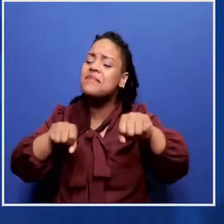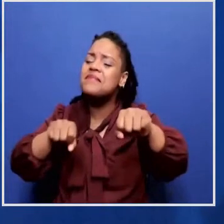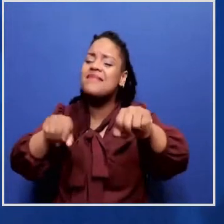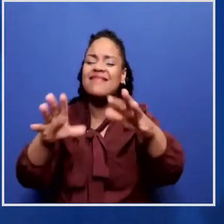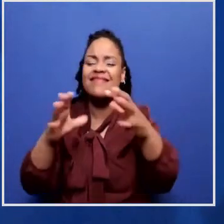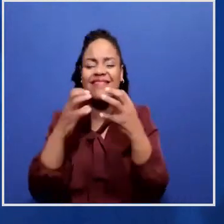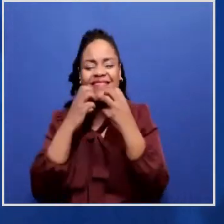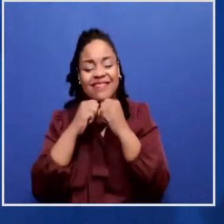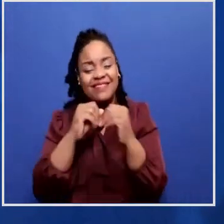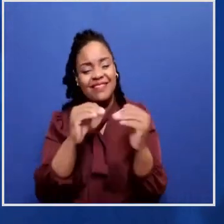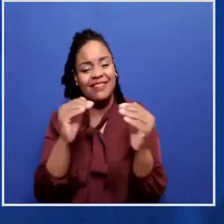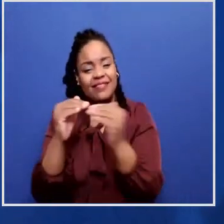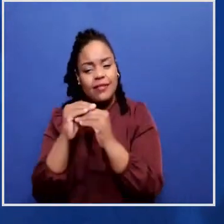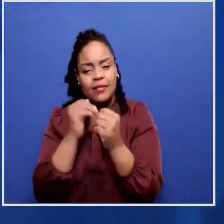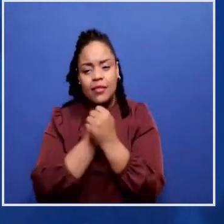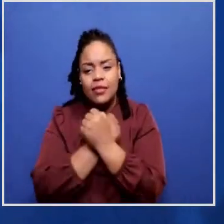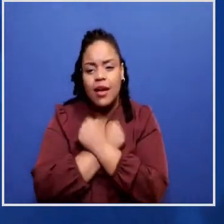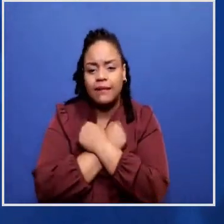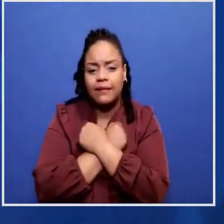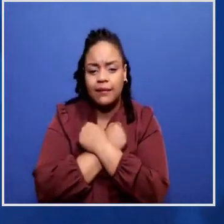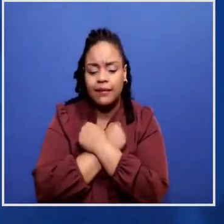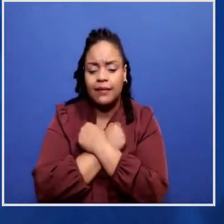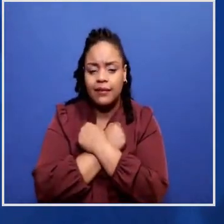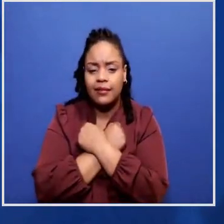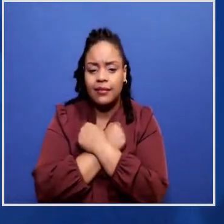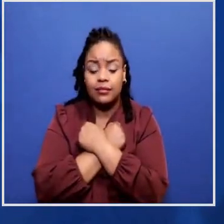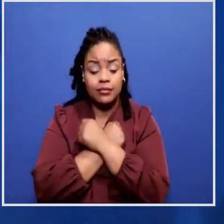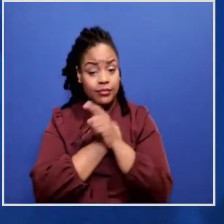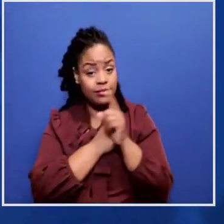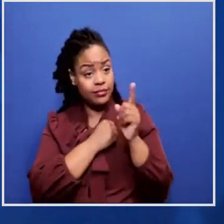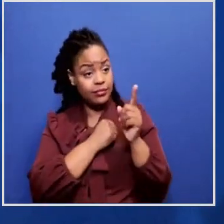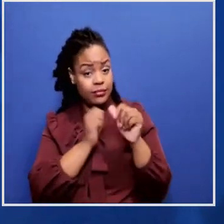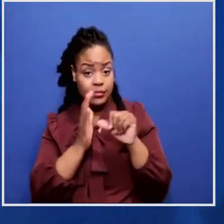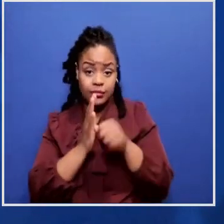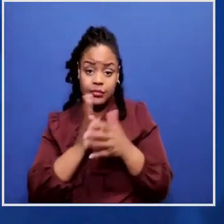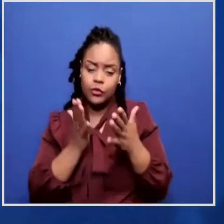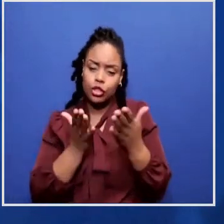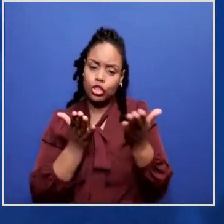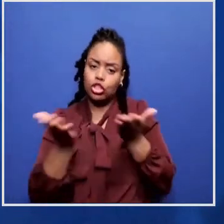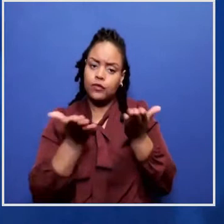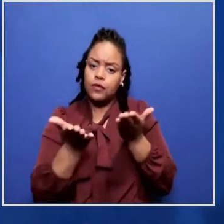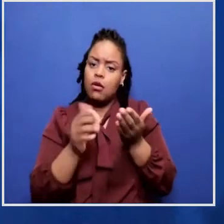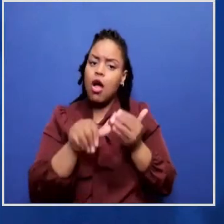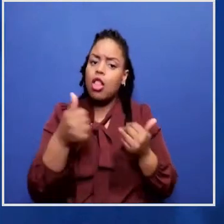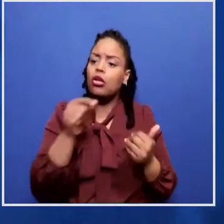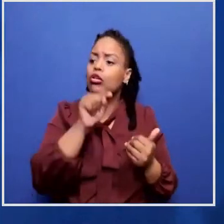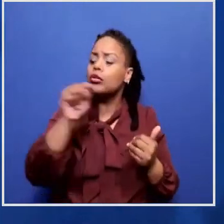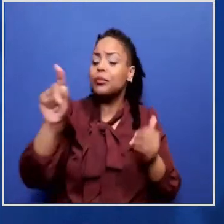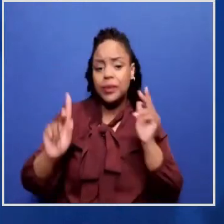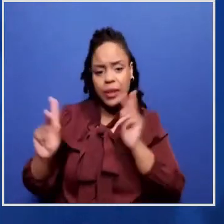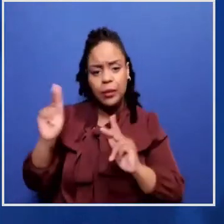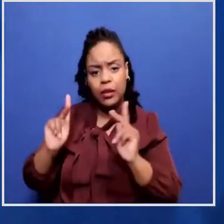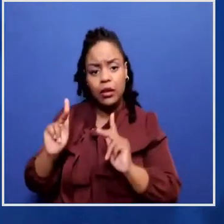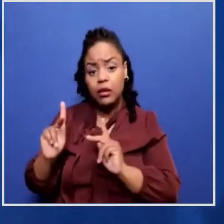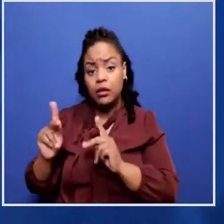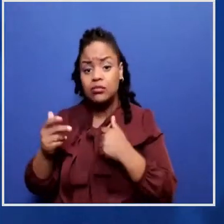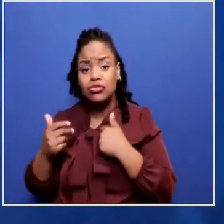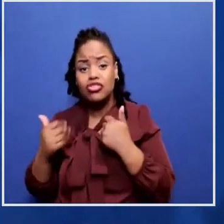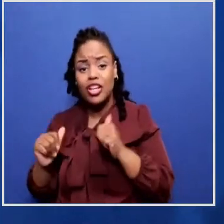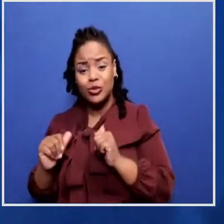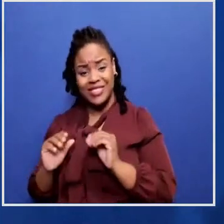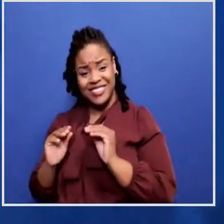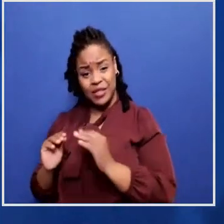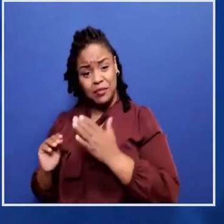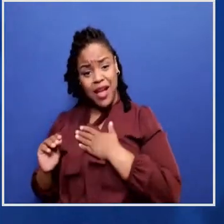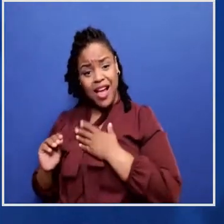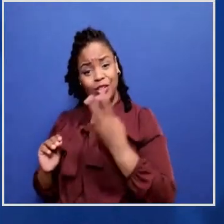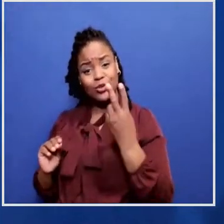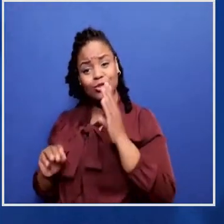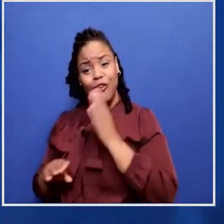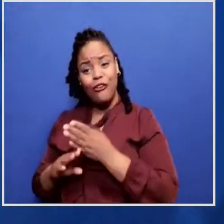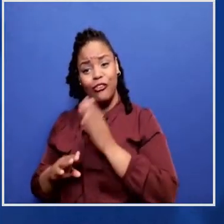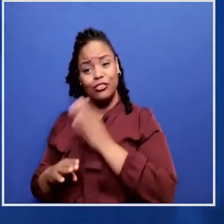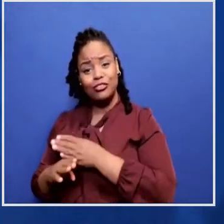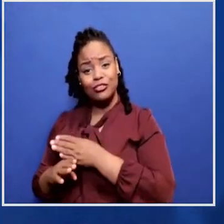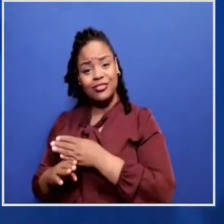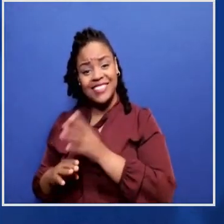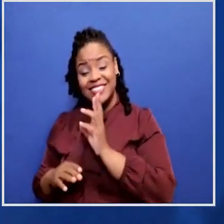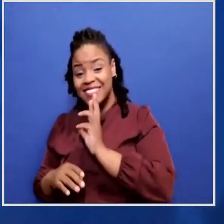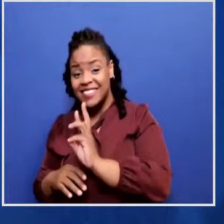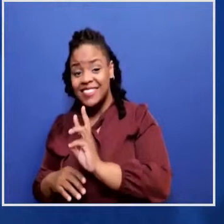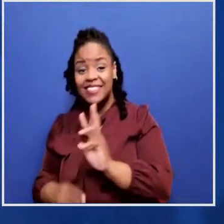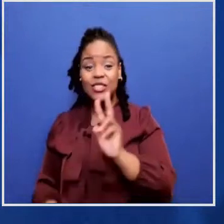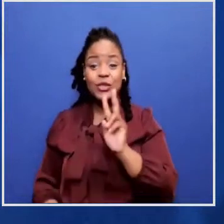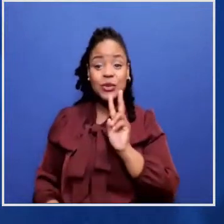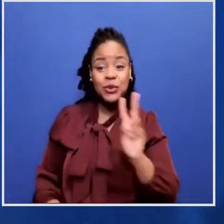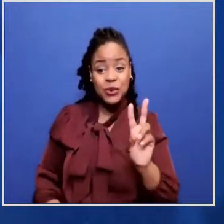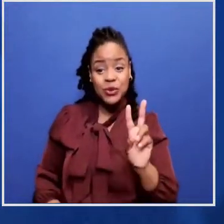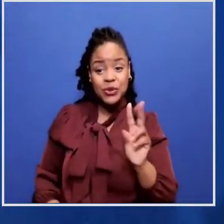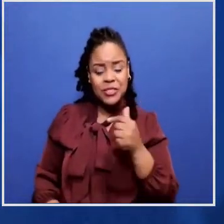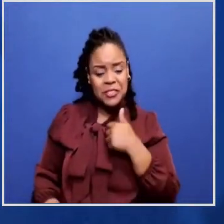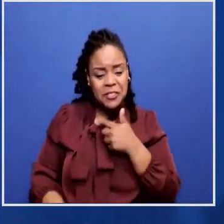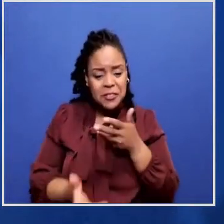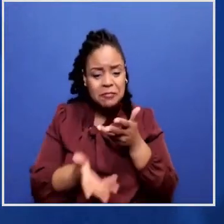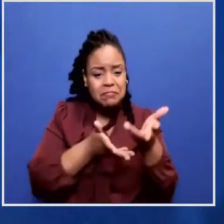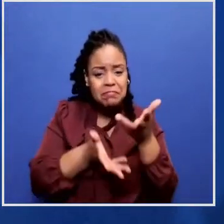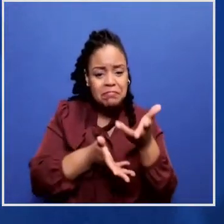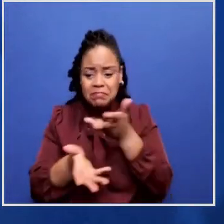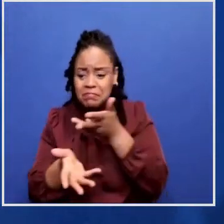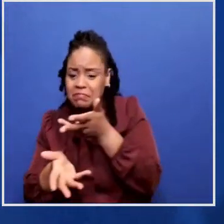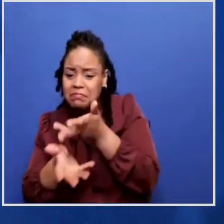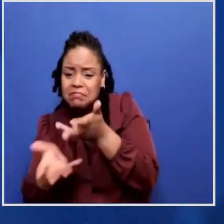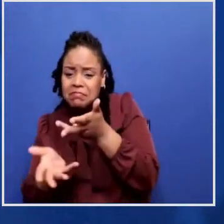A DESIRE TO DO GOOD OVER THE